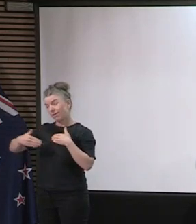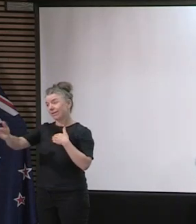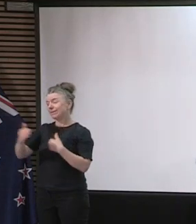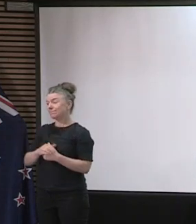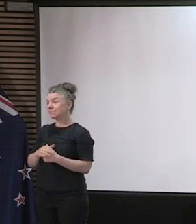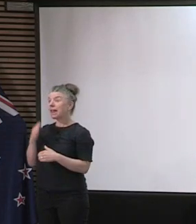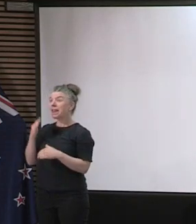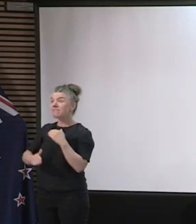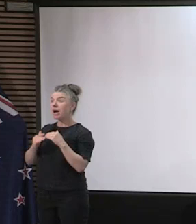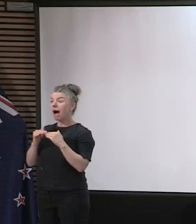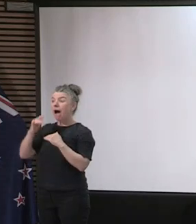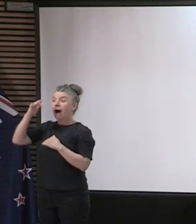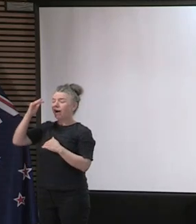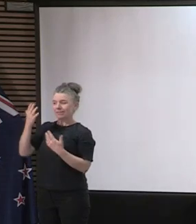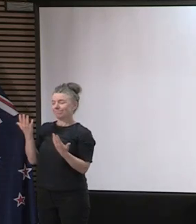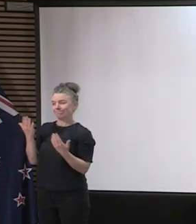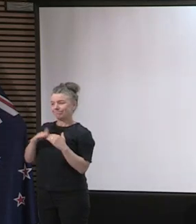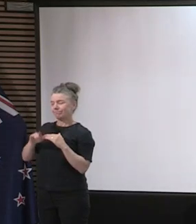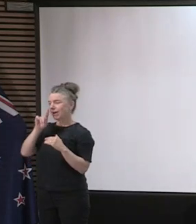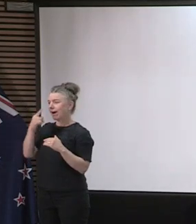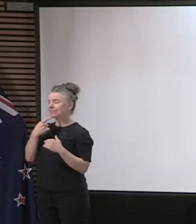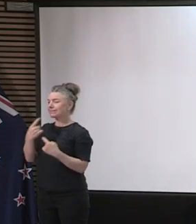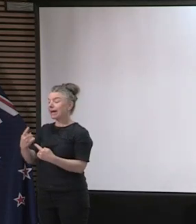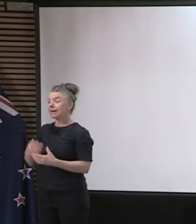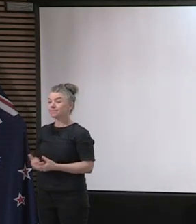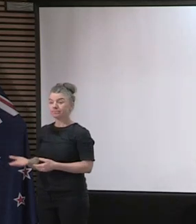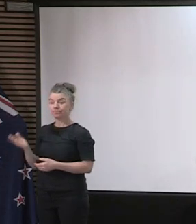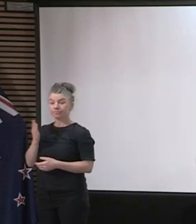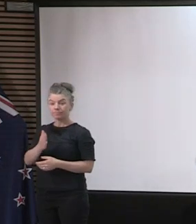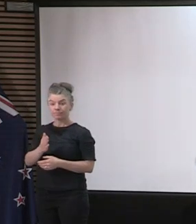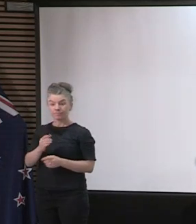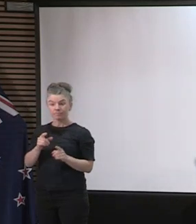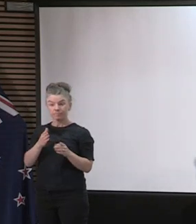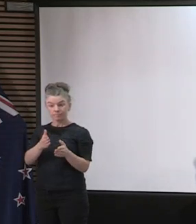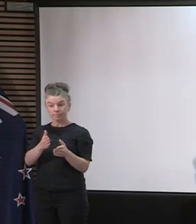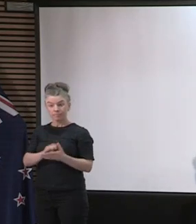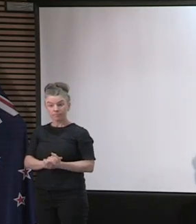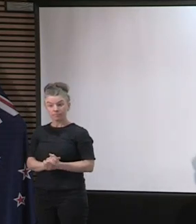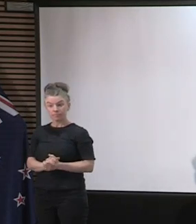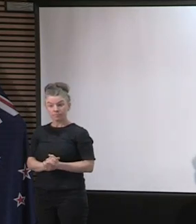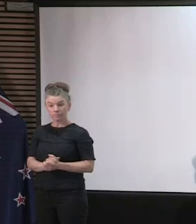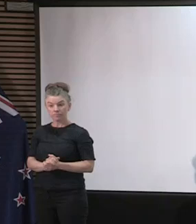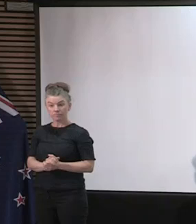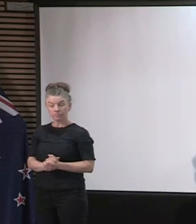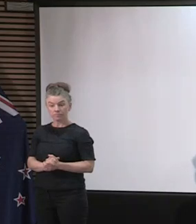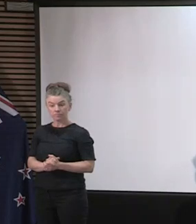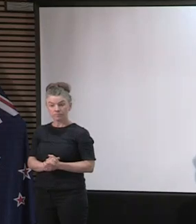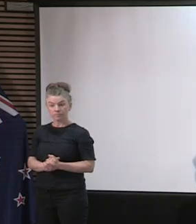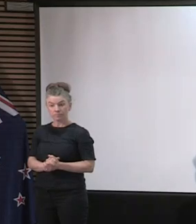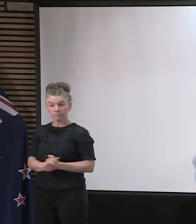to be with us for a long time. So, there is no such thing as